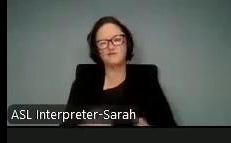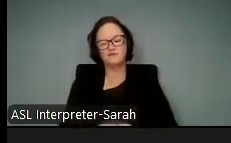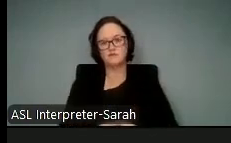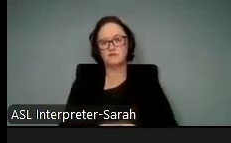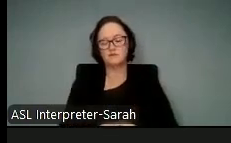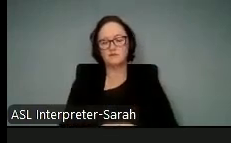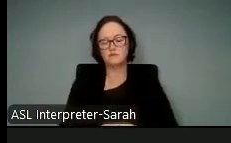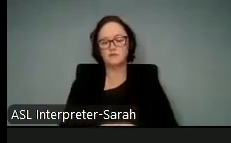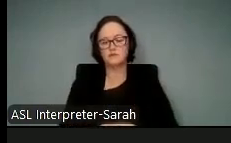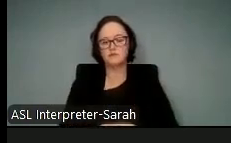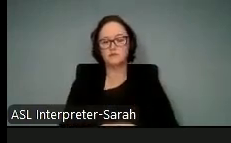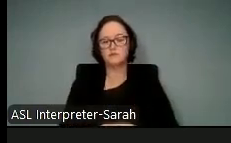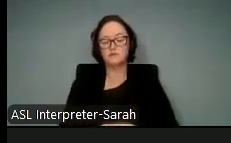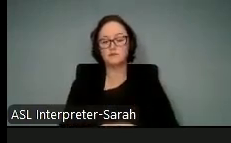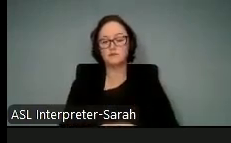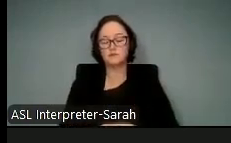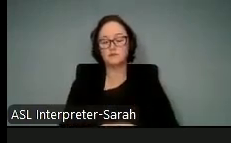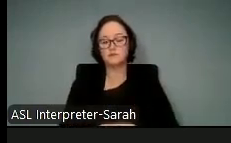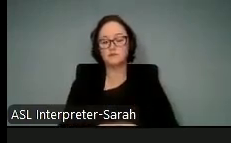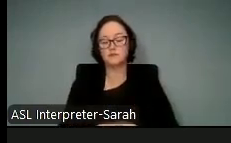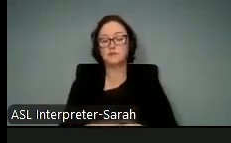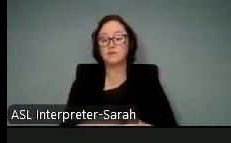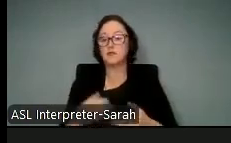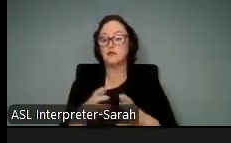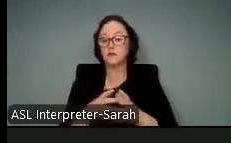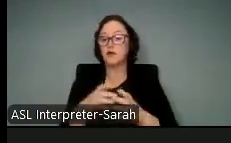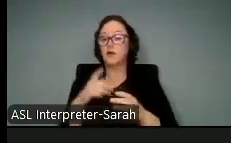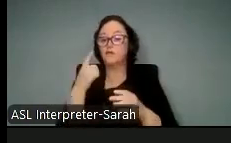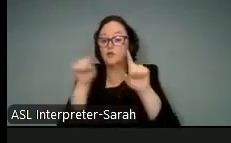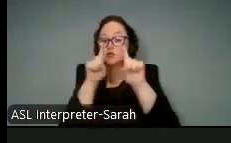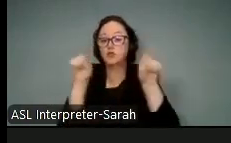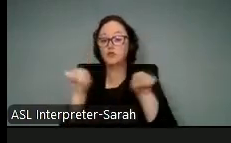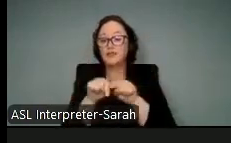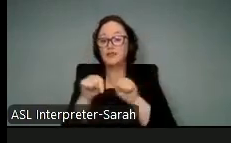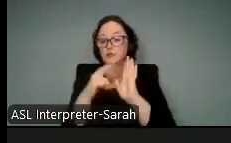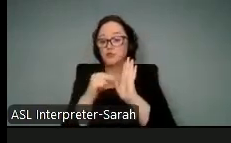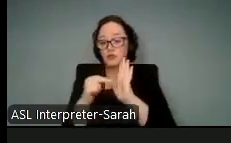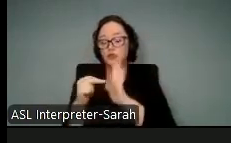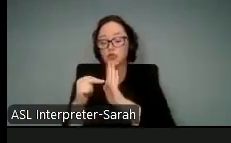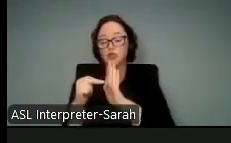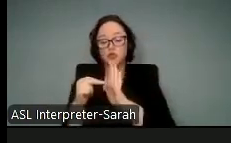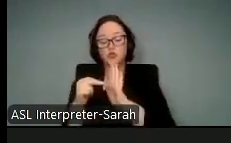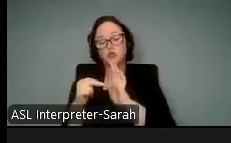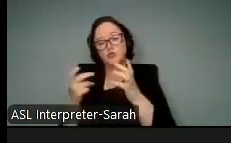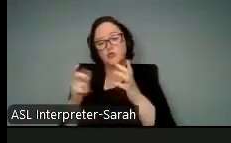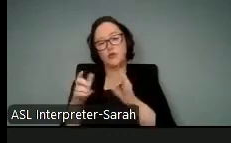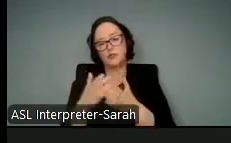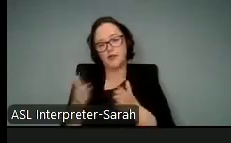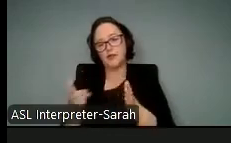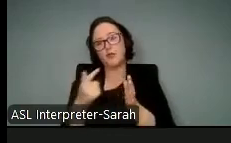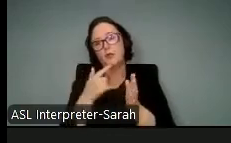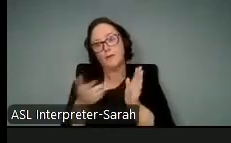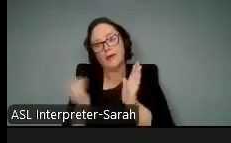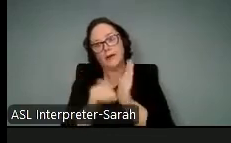A lot of usability for screenwriters is keeping things from being repetitive because we're going to hear so much stuff.